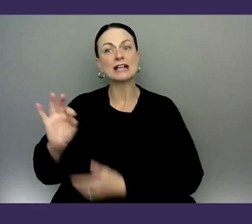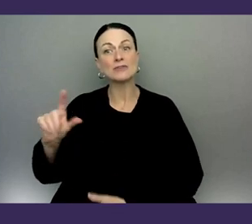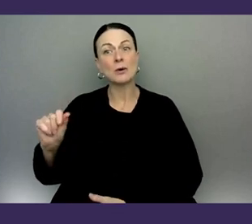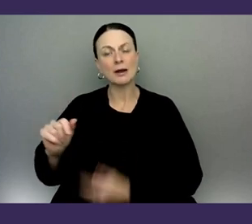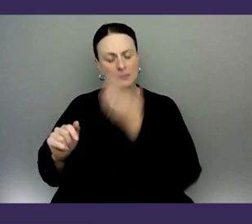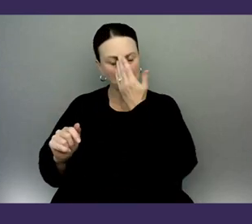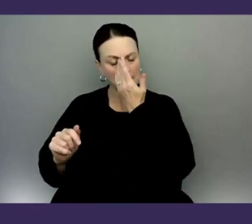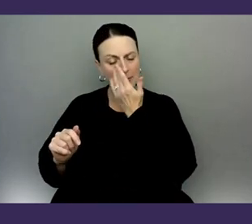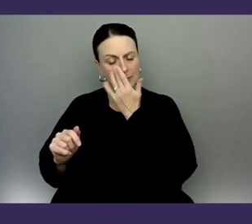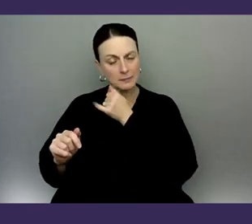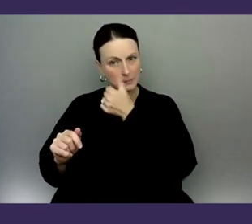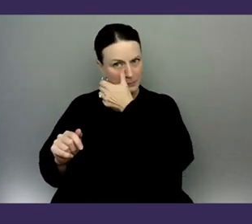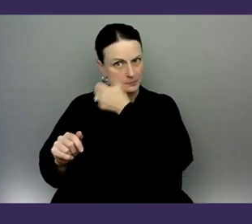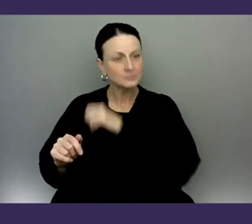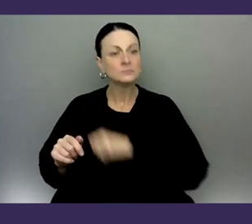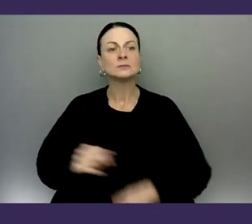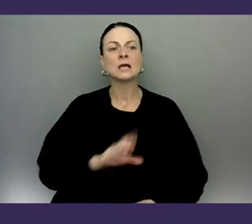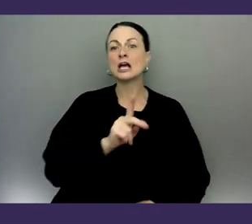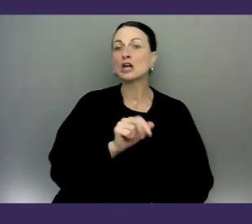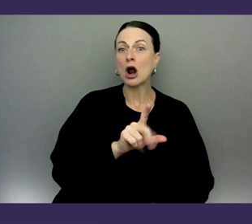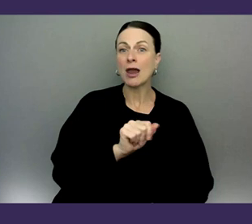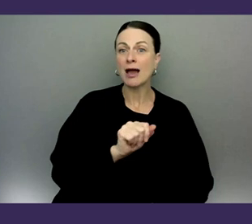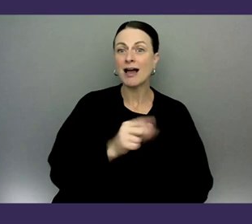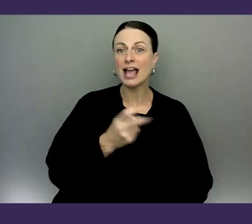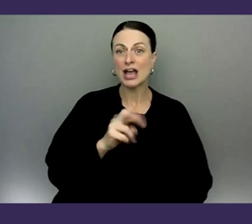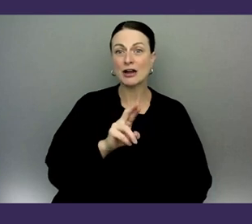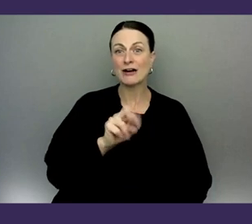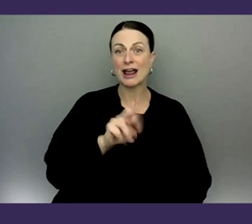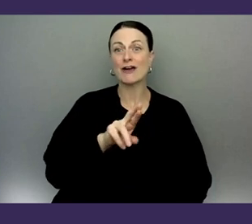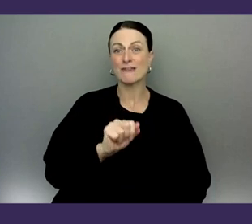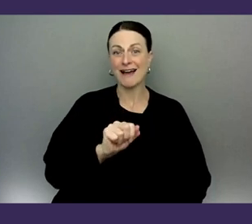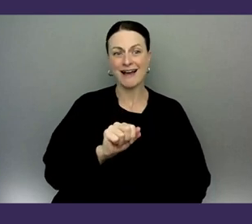Karla Herrera, who is a supported decision-making user and an apprentice baker.